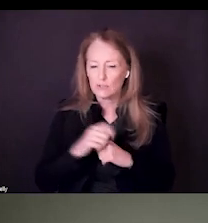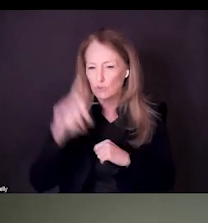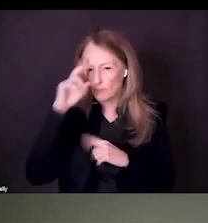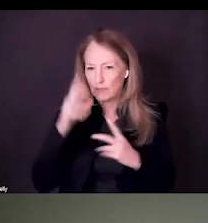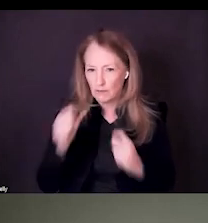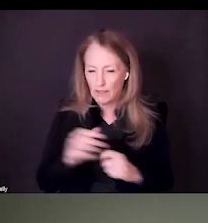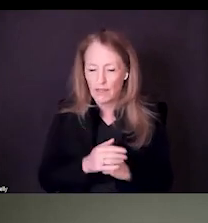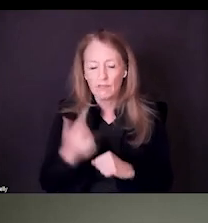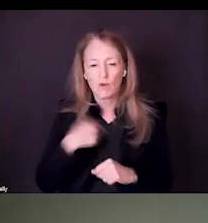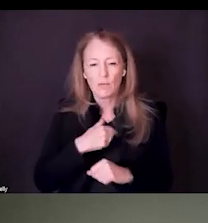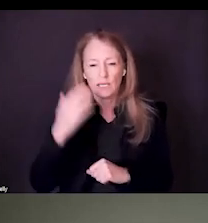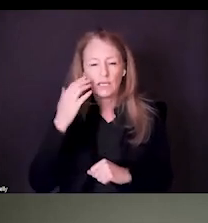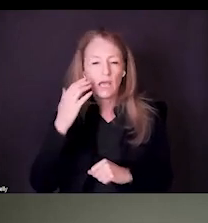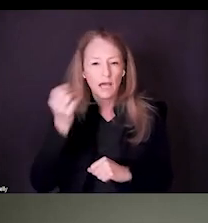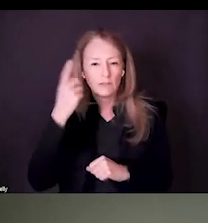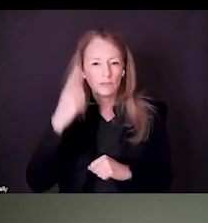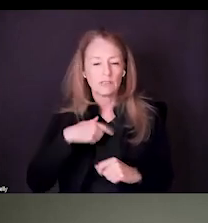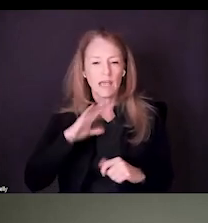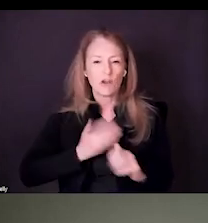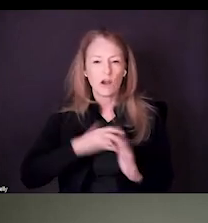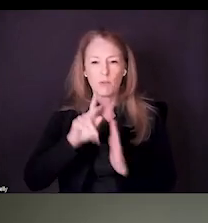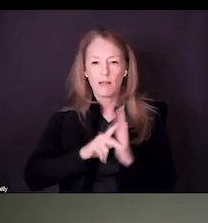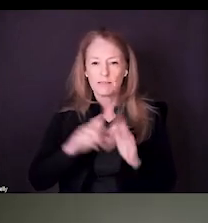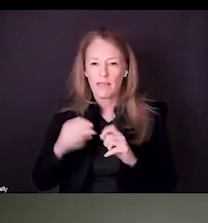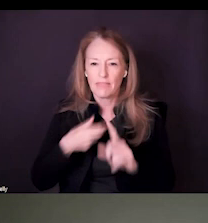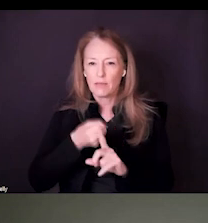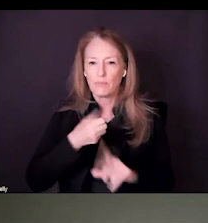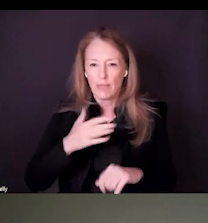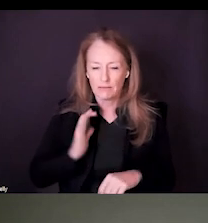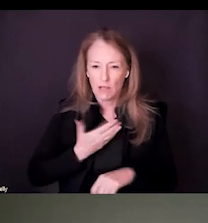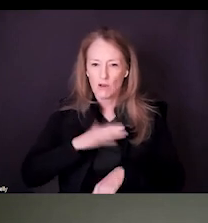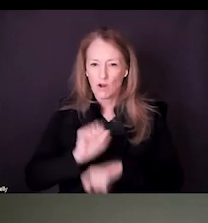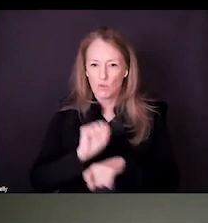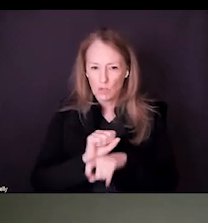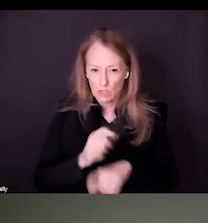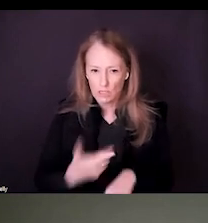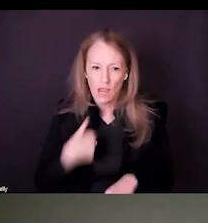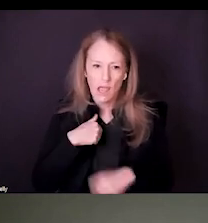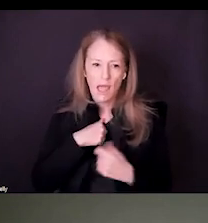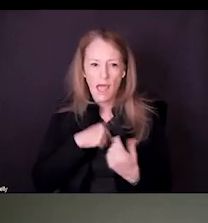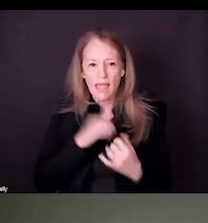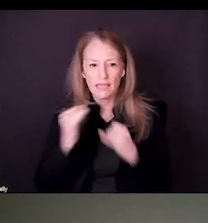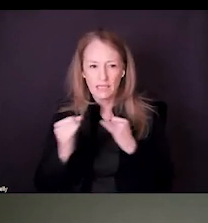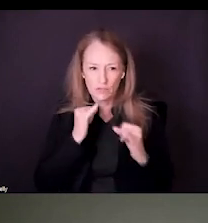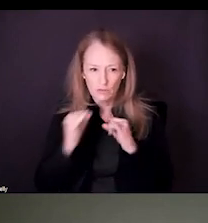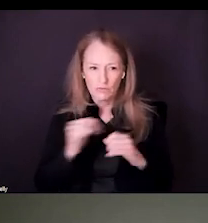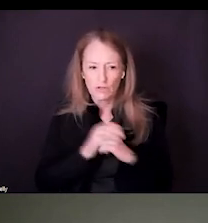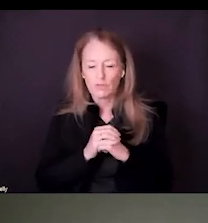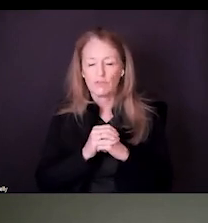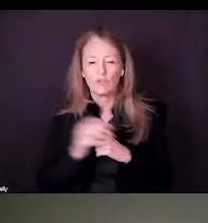ON THE WORK. I INTERVIEWED DOCTOR MCDAVE AND DOCTOR MCSTAT